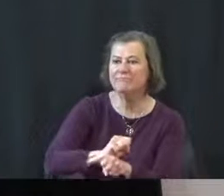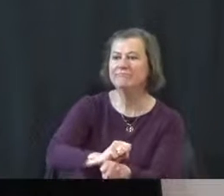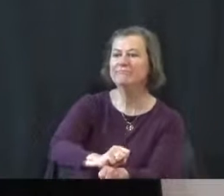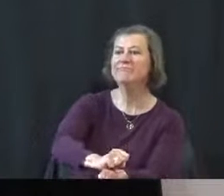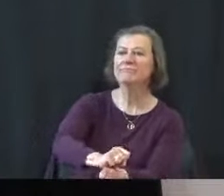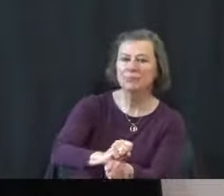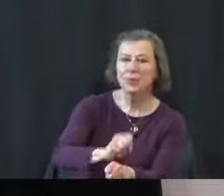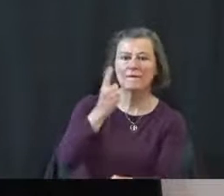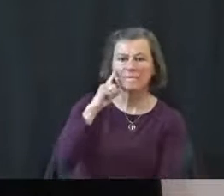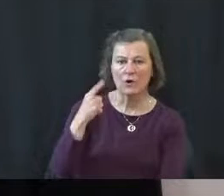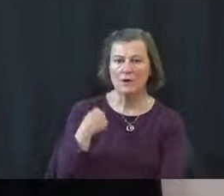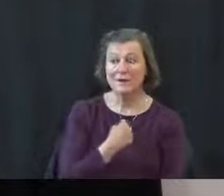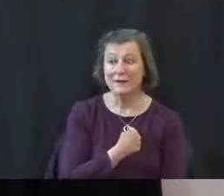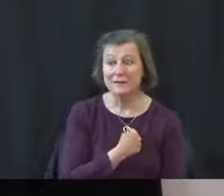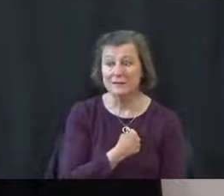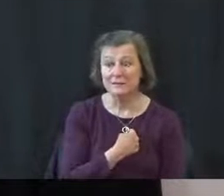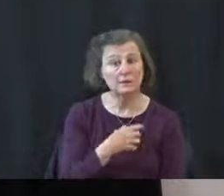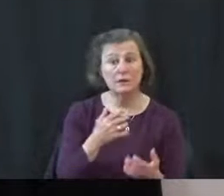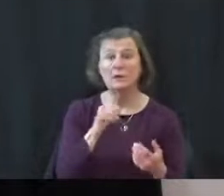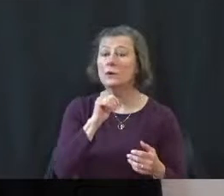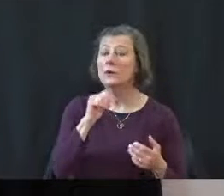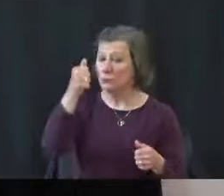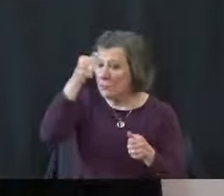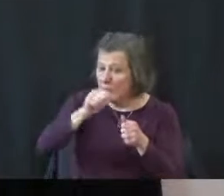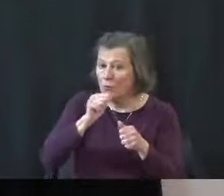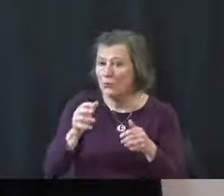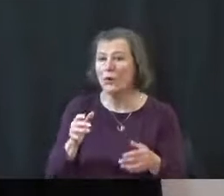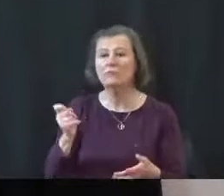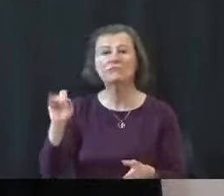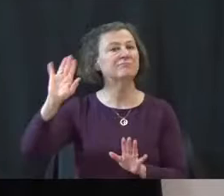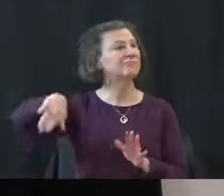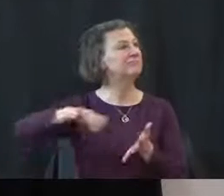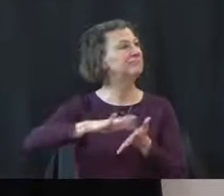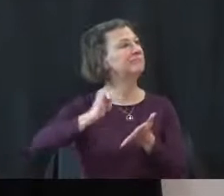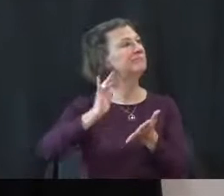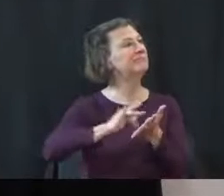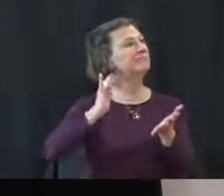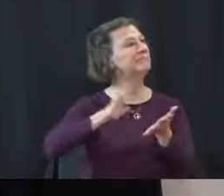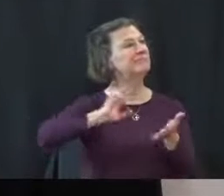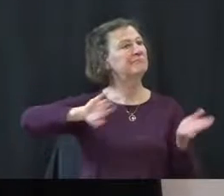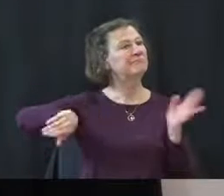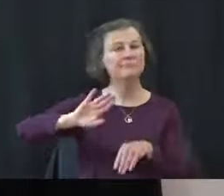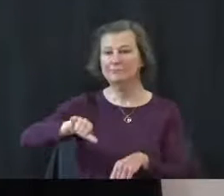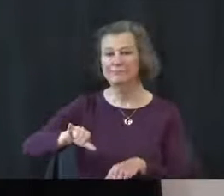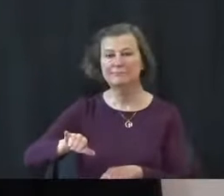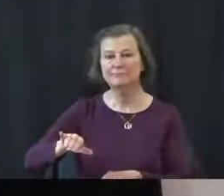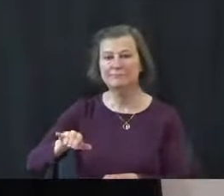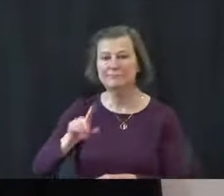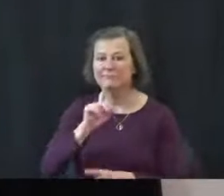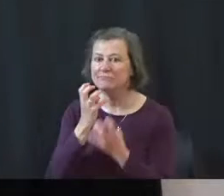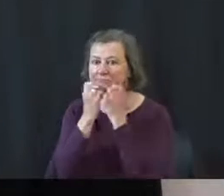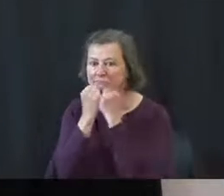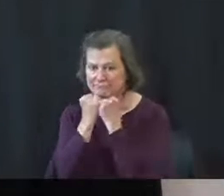We remember not to take what they provide for granted.